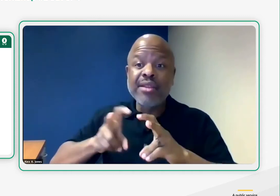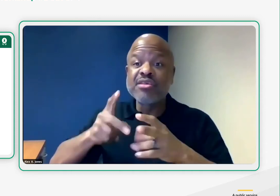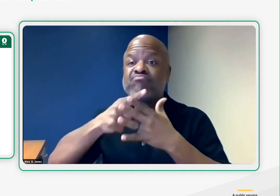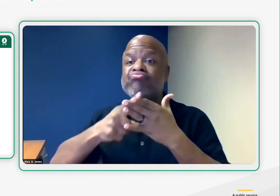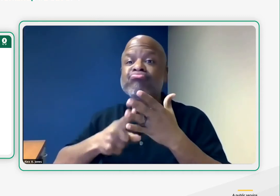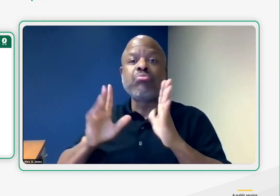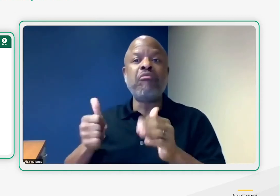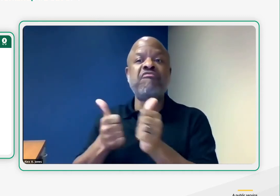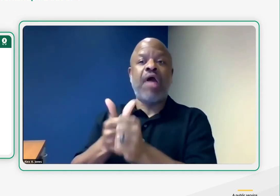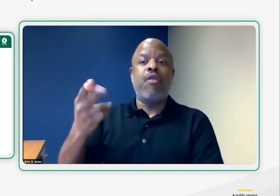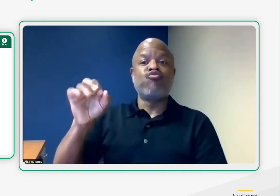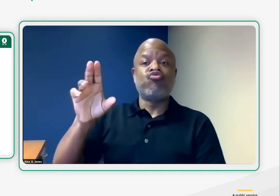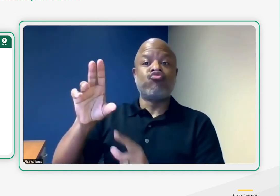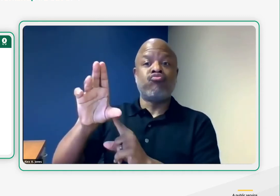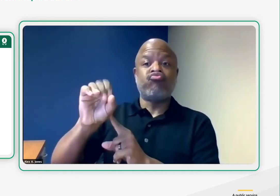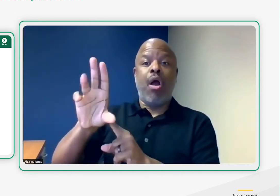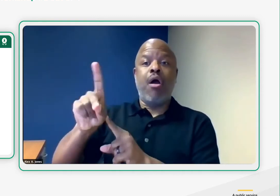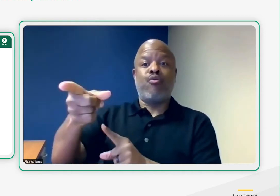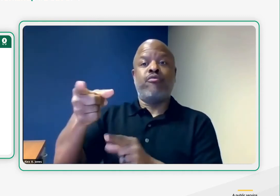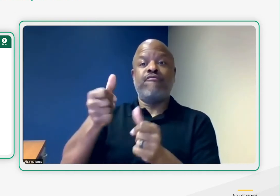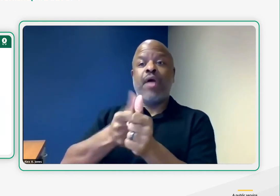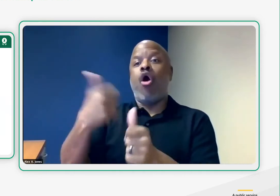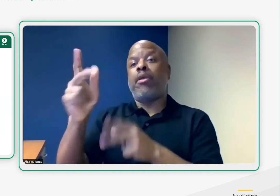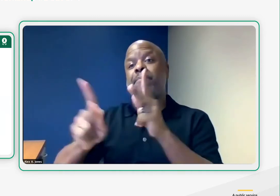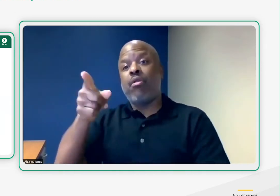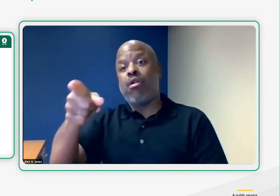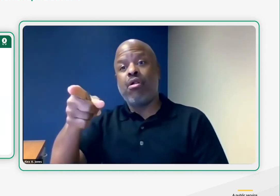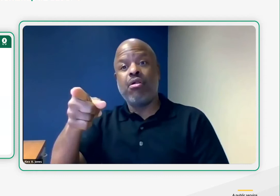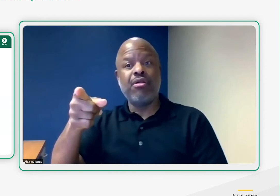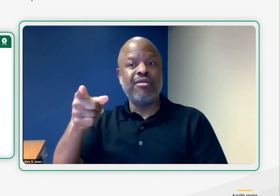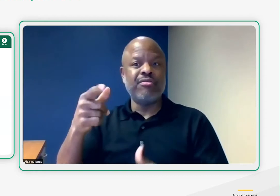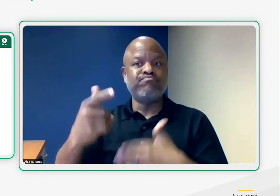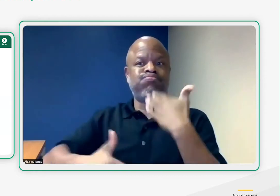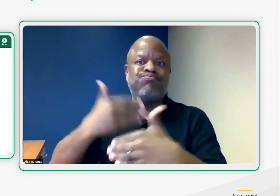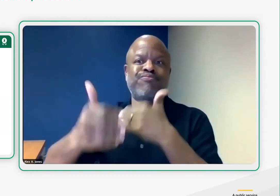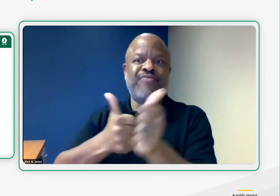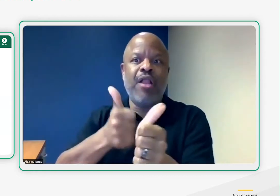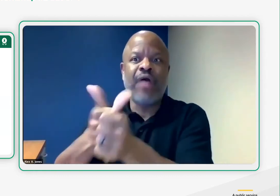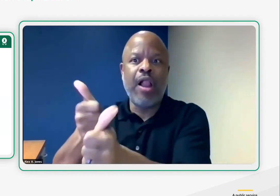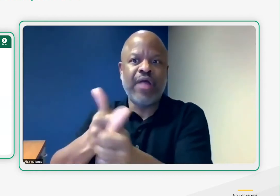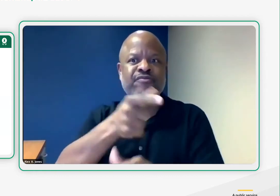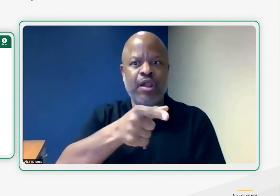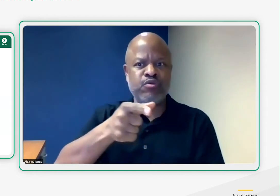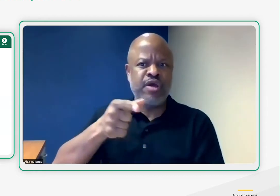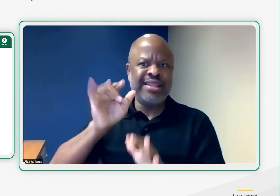These all are devoid of analysis and processing, and oftentimes we just blindly follow these